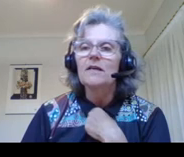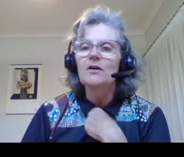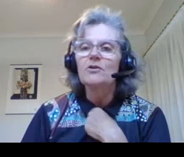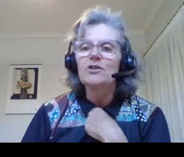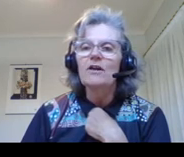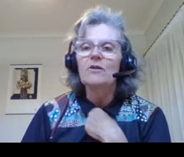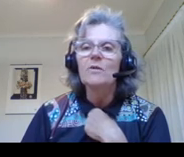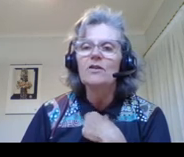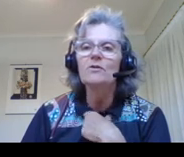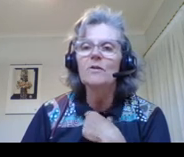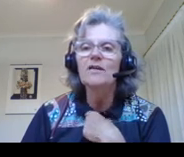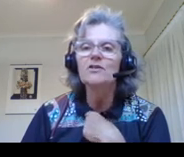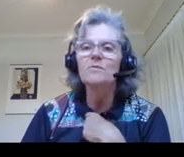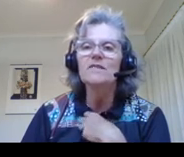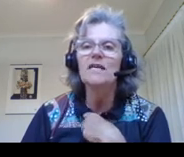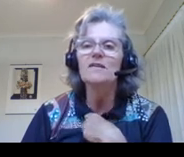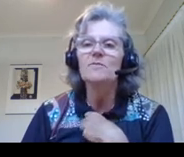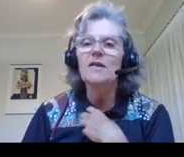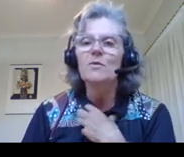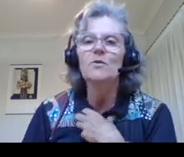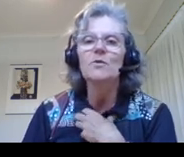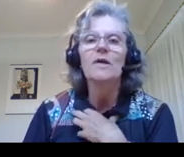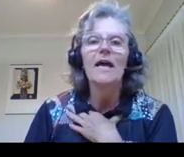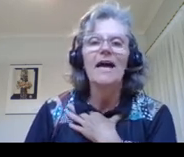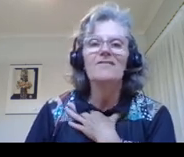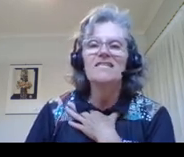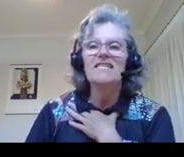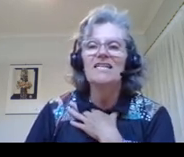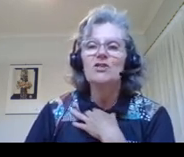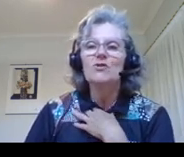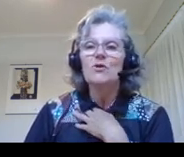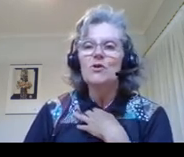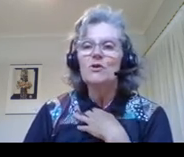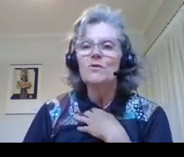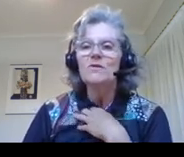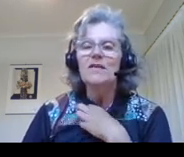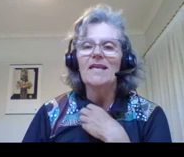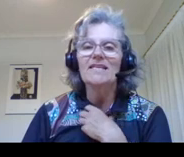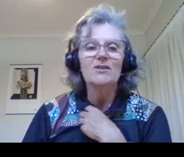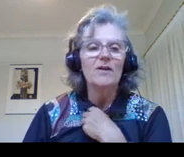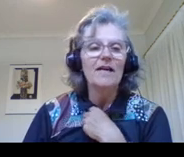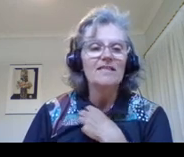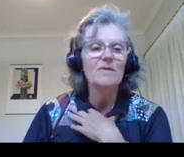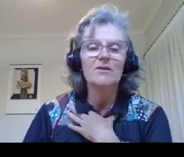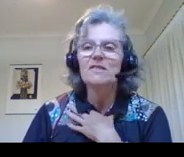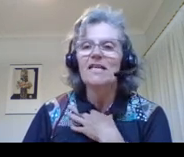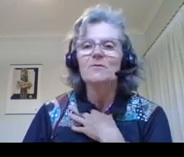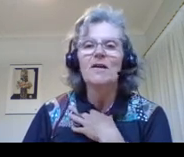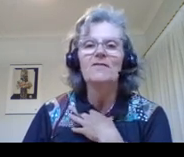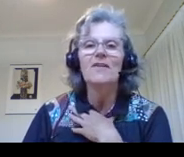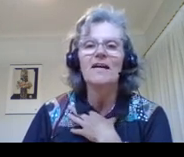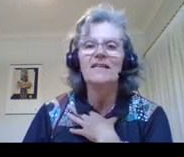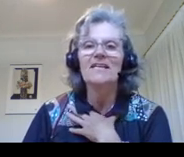I’ll share it with you 100 people have said true so that's great because that's one of our key